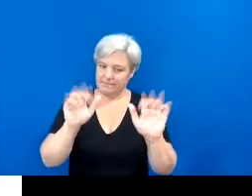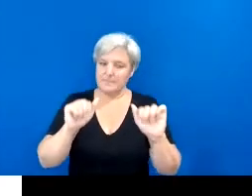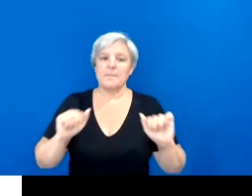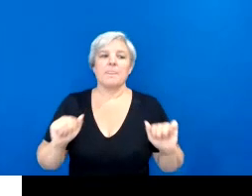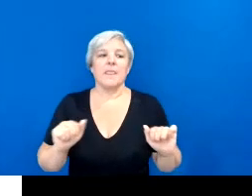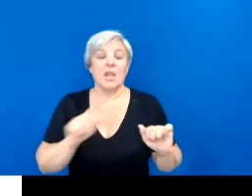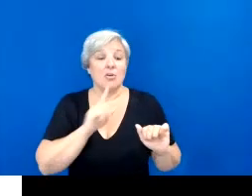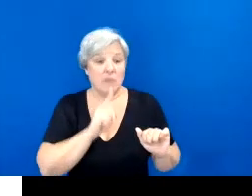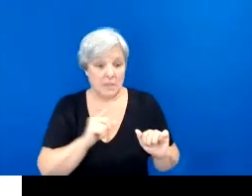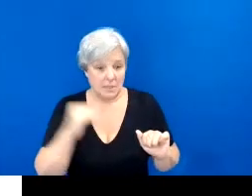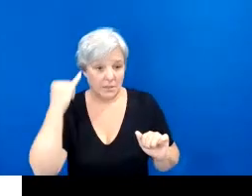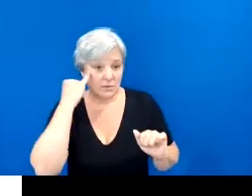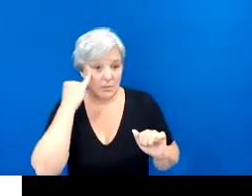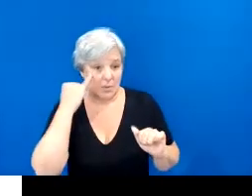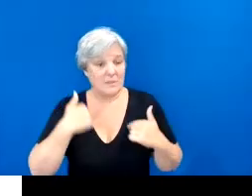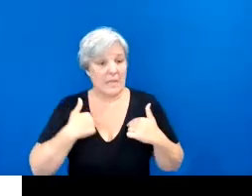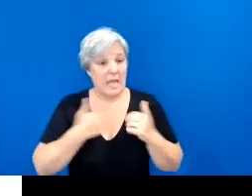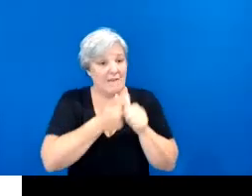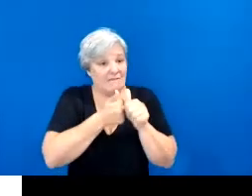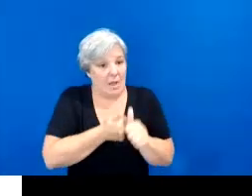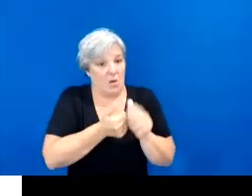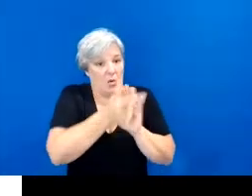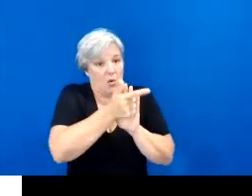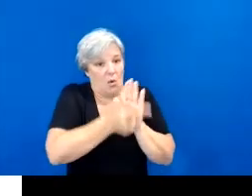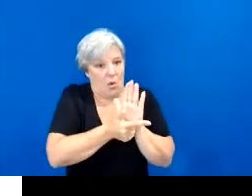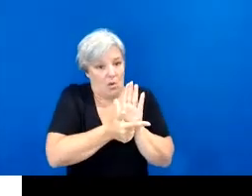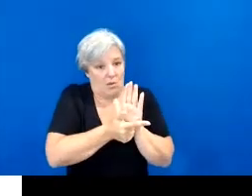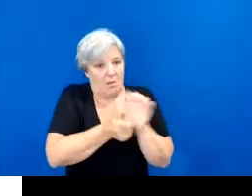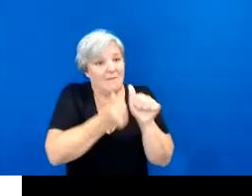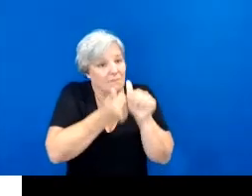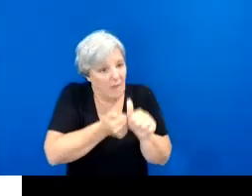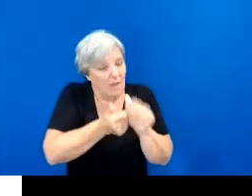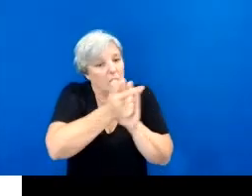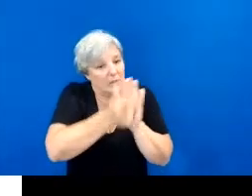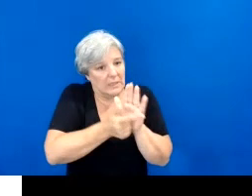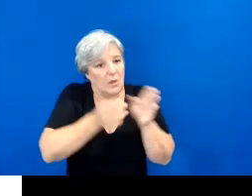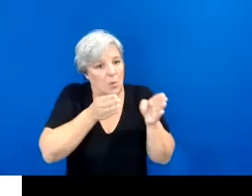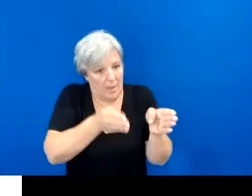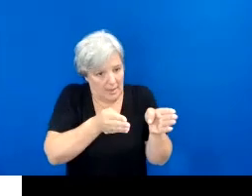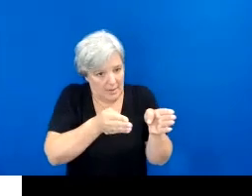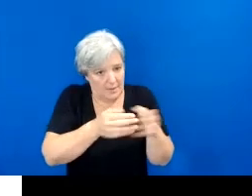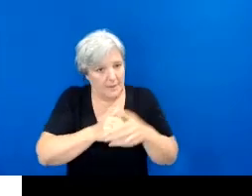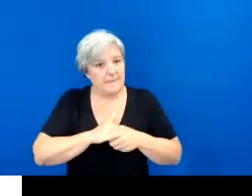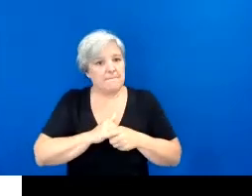you're trying to be legal, this is something